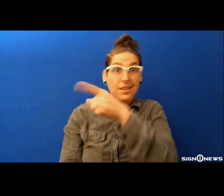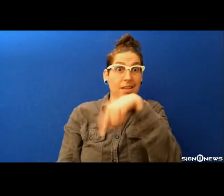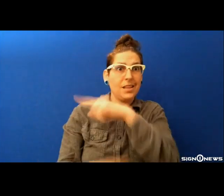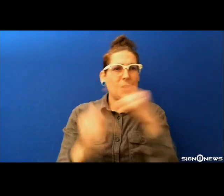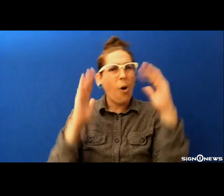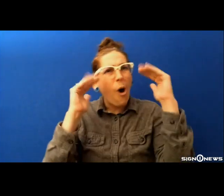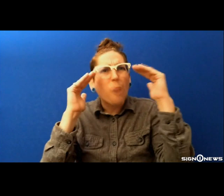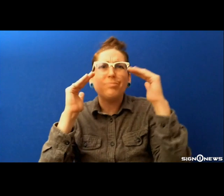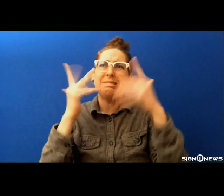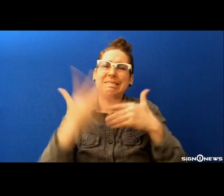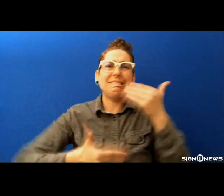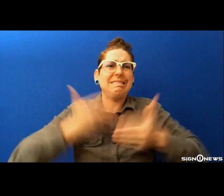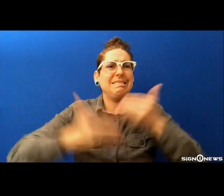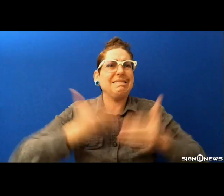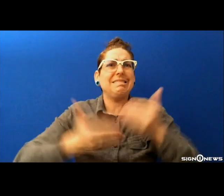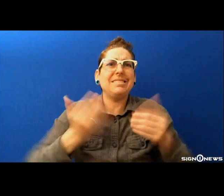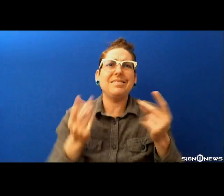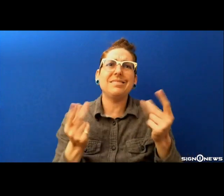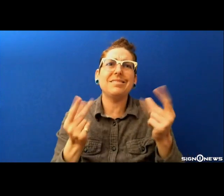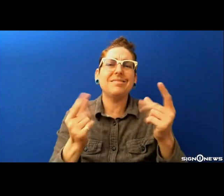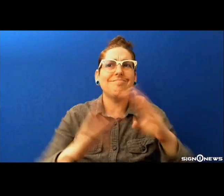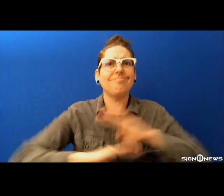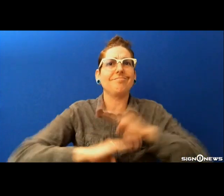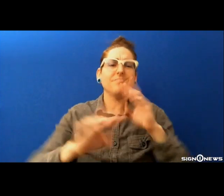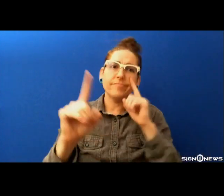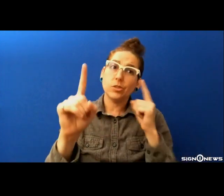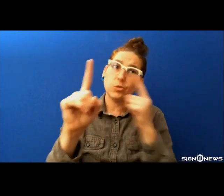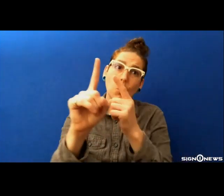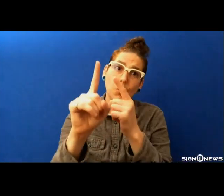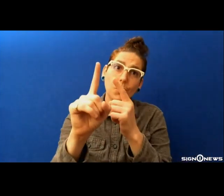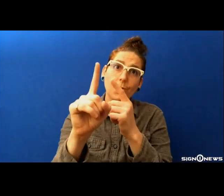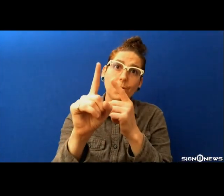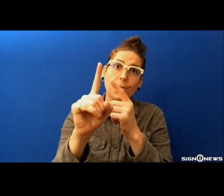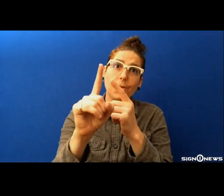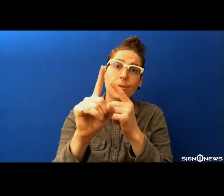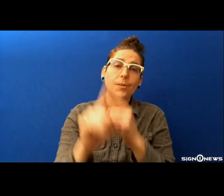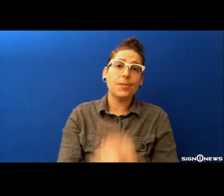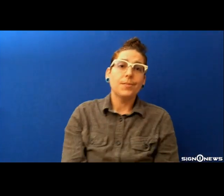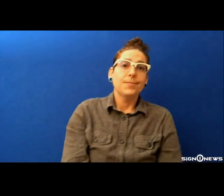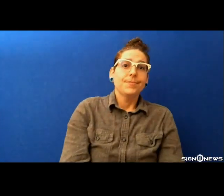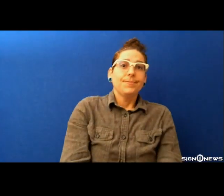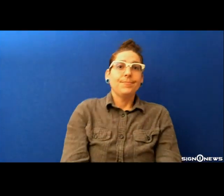officials hope to expedite the process.